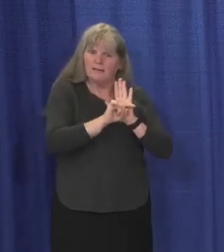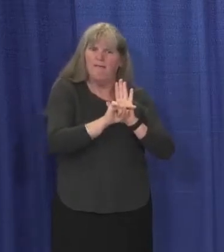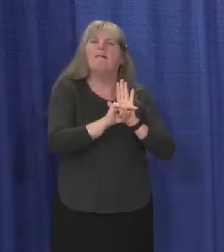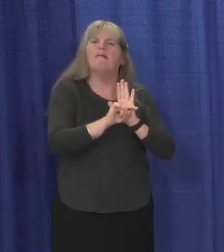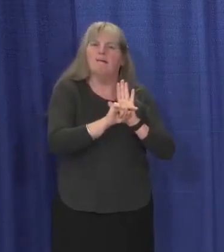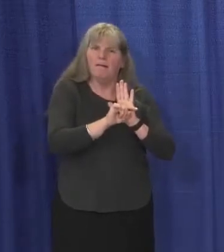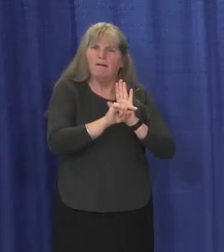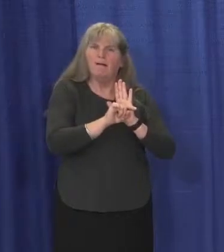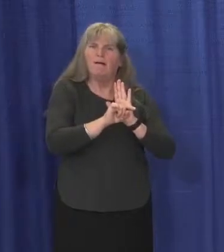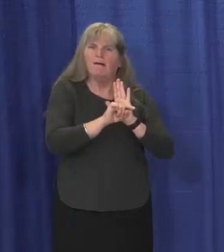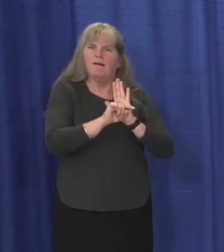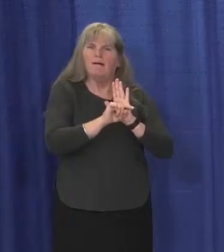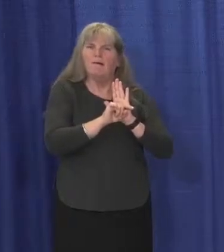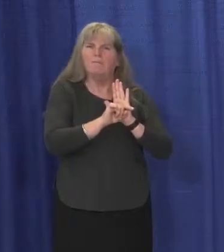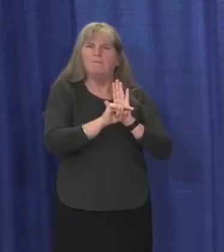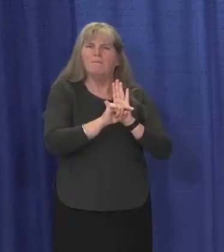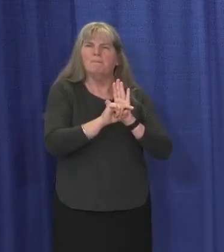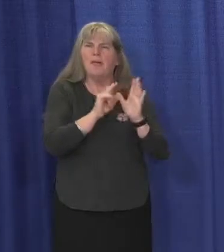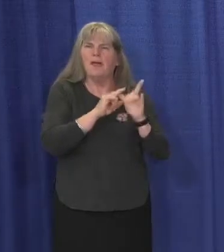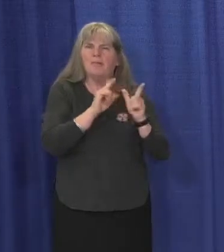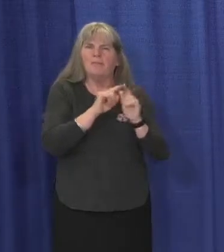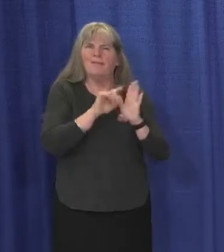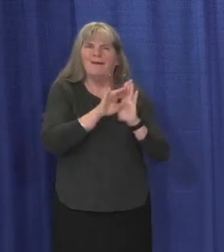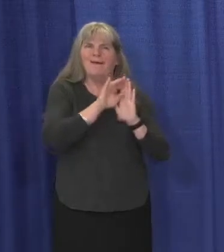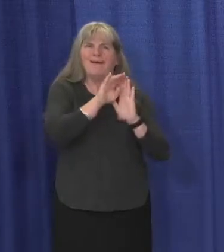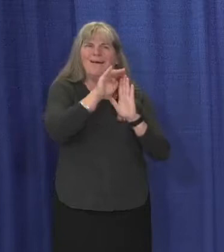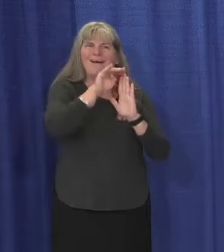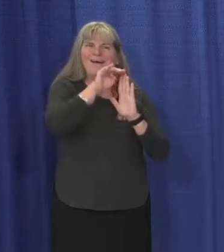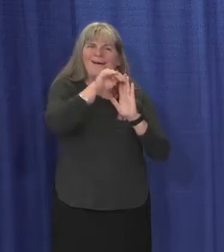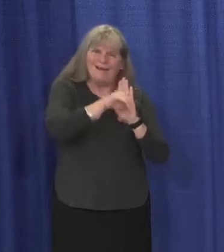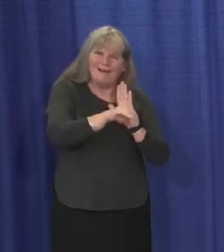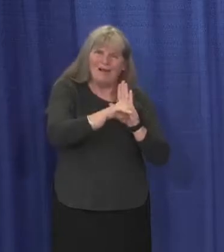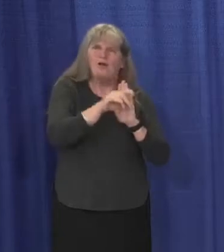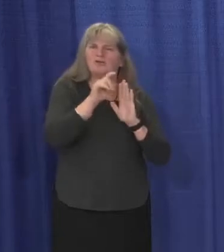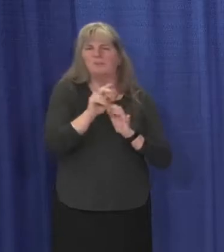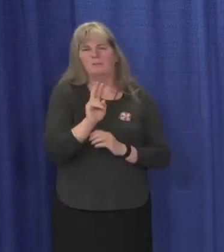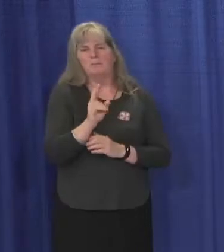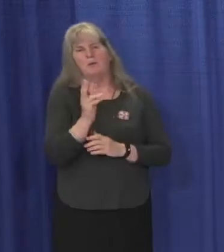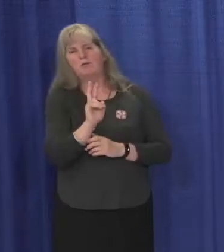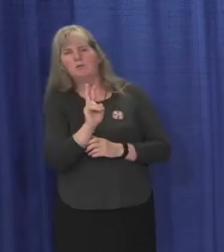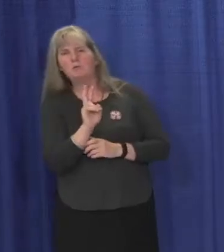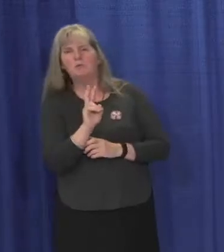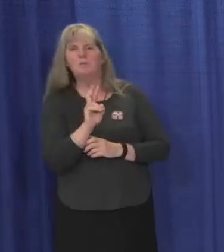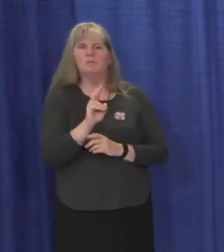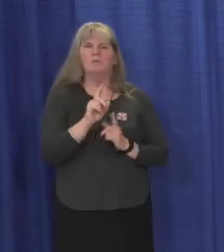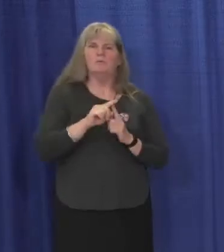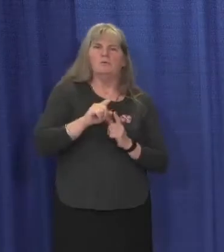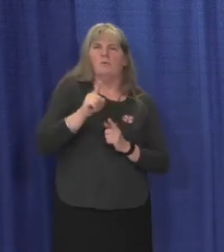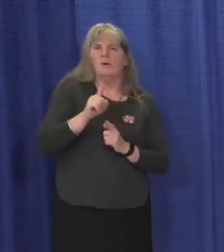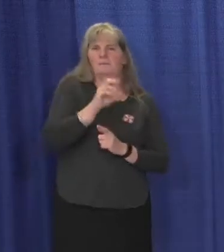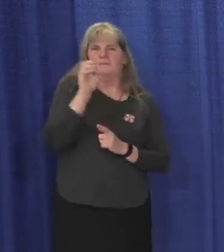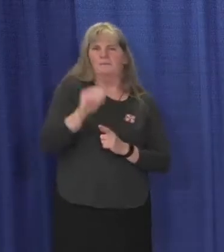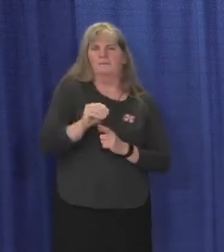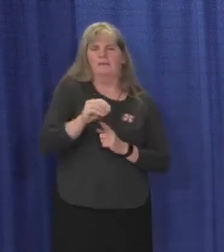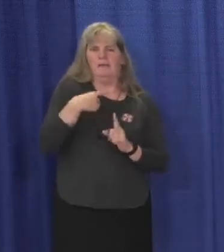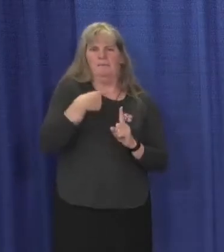negative results and we should be gradually going down to a 2 percent or 1 percent test